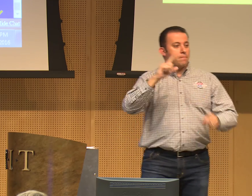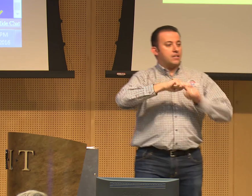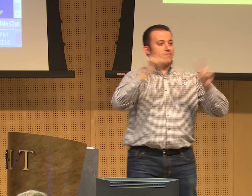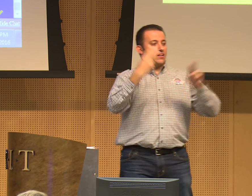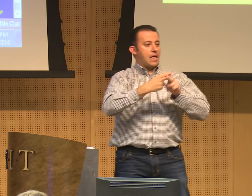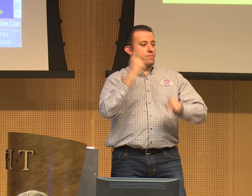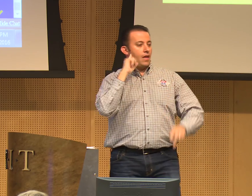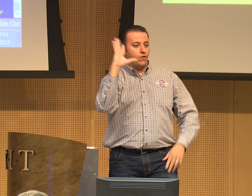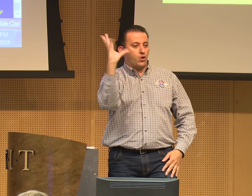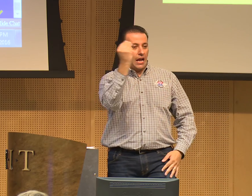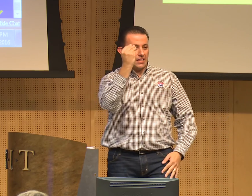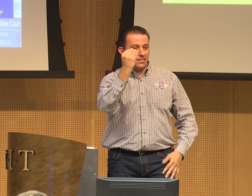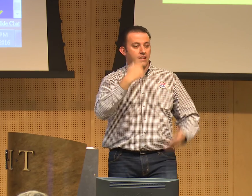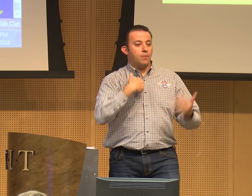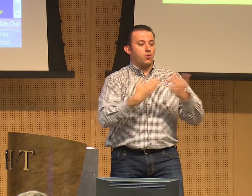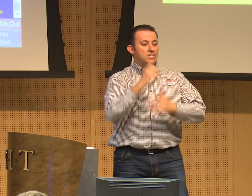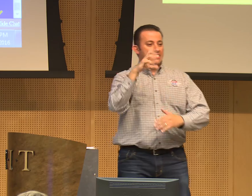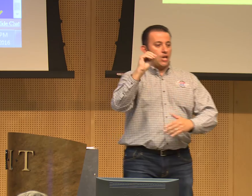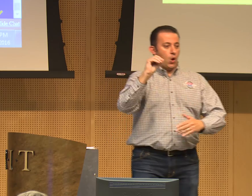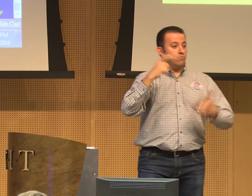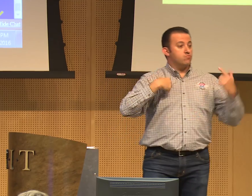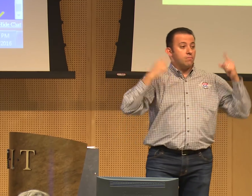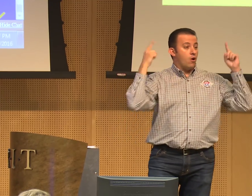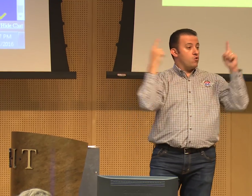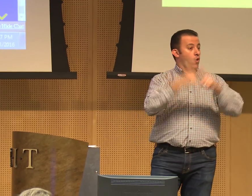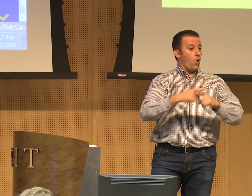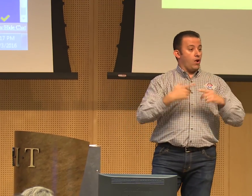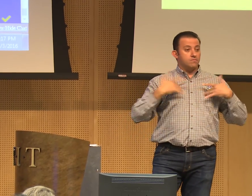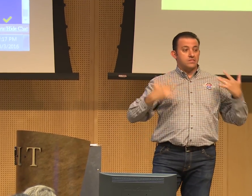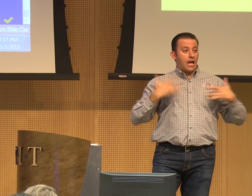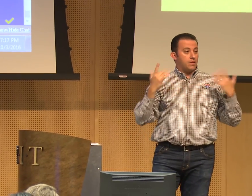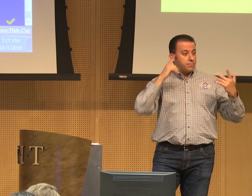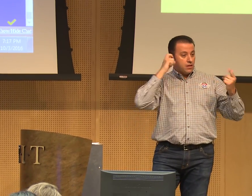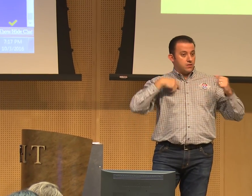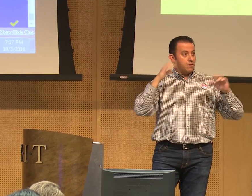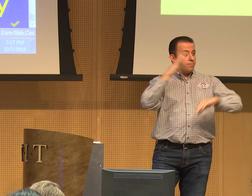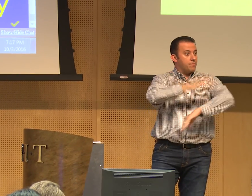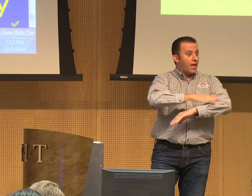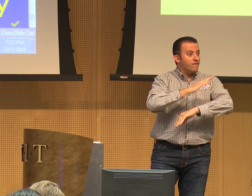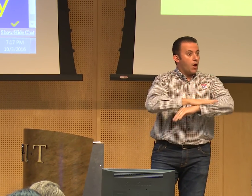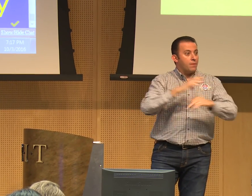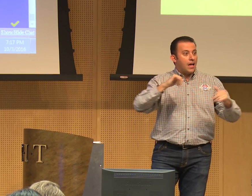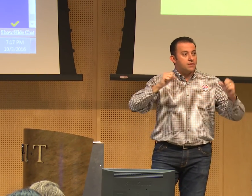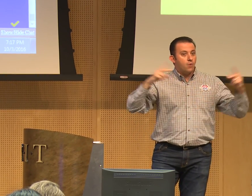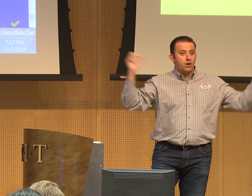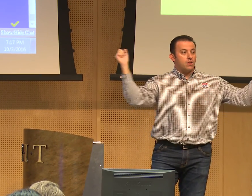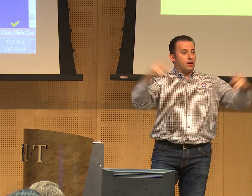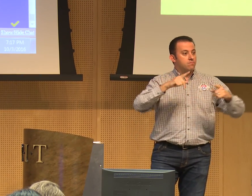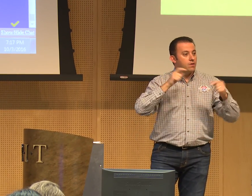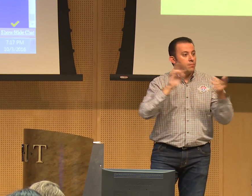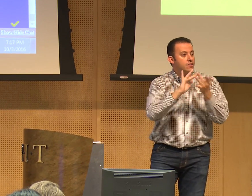in a temporary capacity while they're going through some litigation, and so I'm now managing their platform,